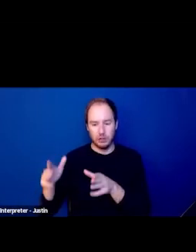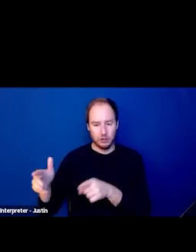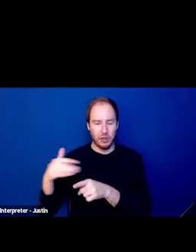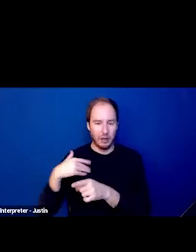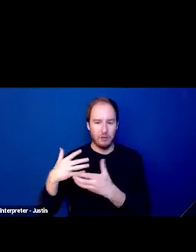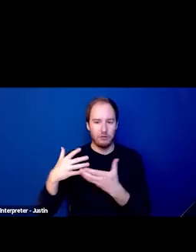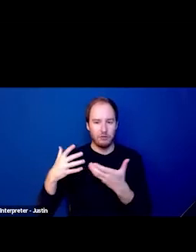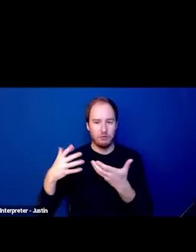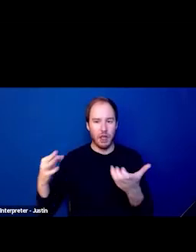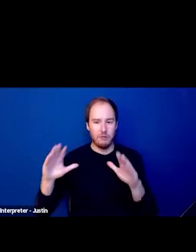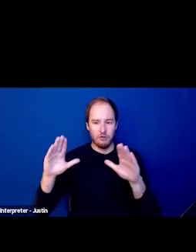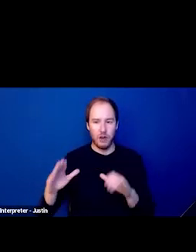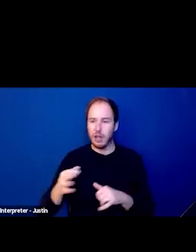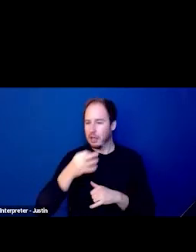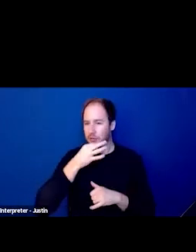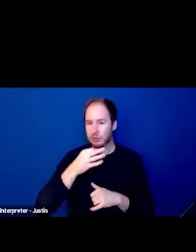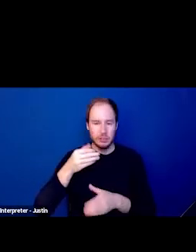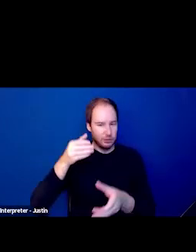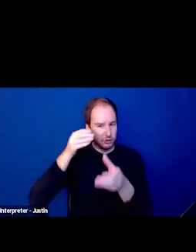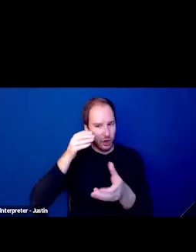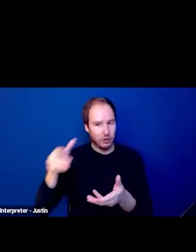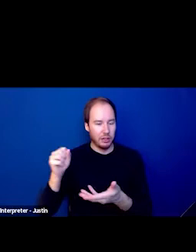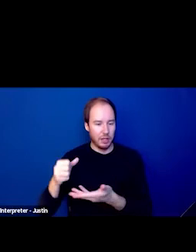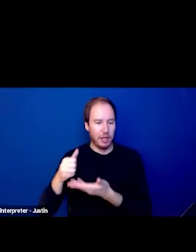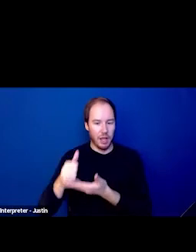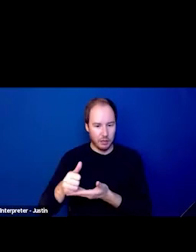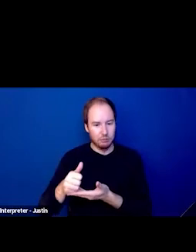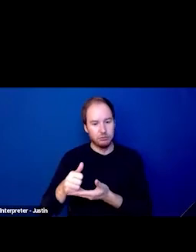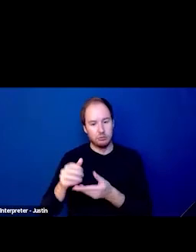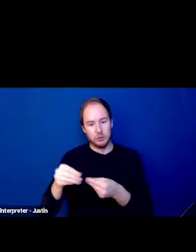that she'll be able to talk through, and kind of ground some of the concepts that Alicia and I have been talking about